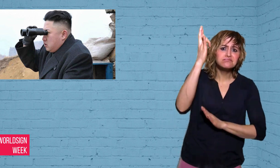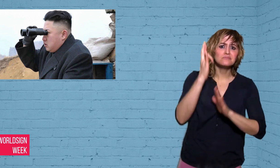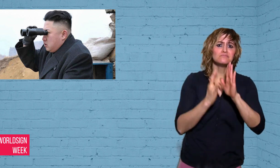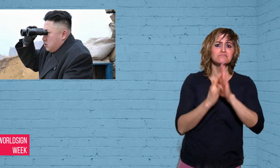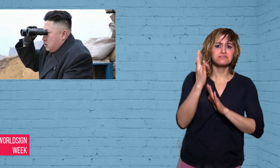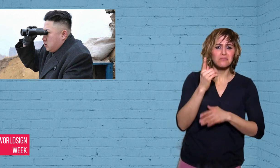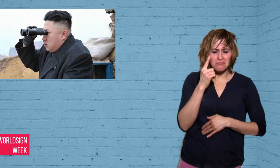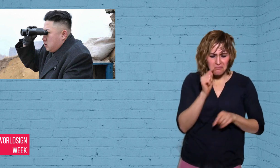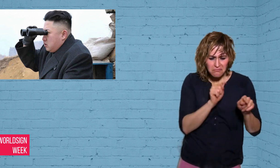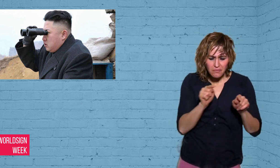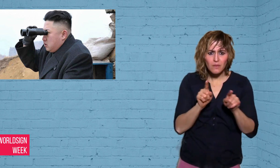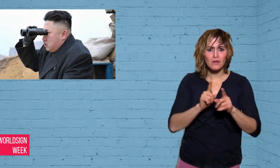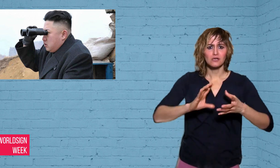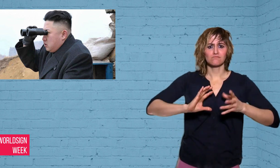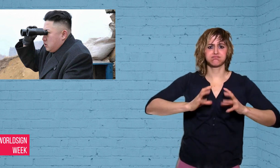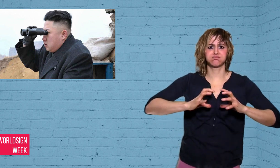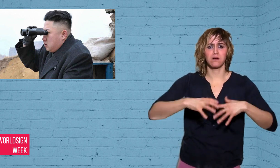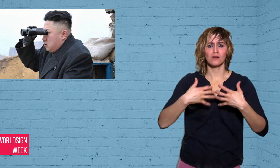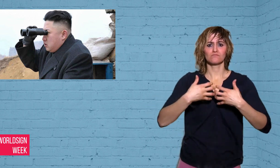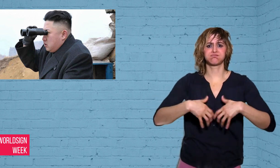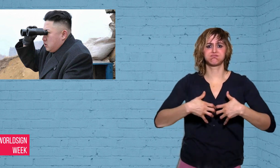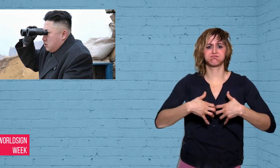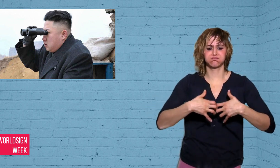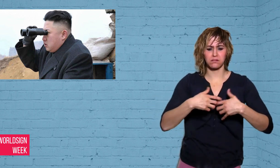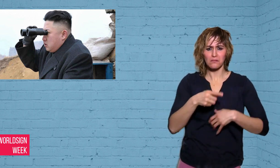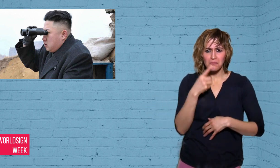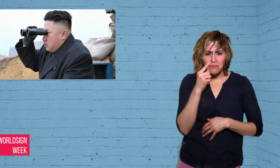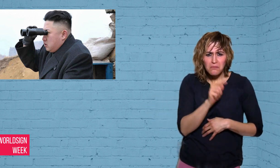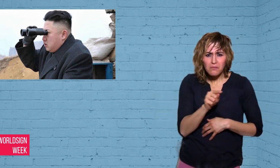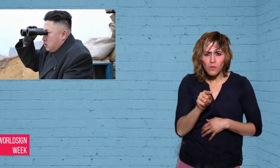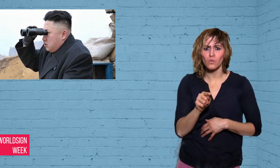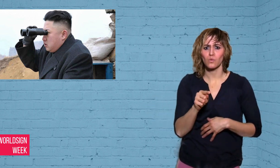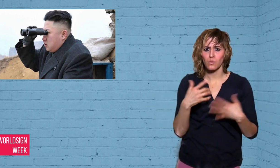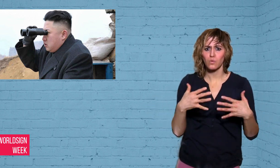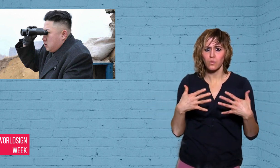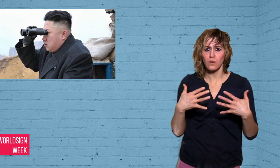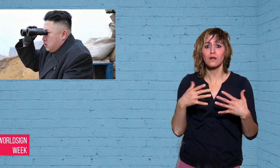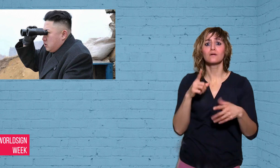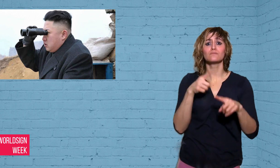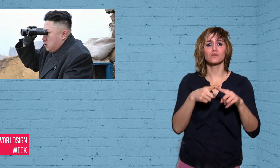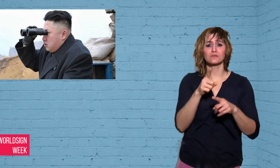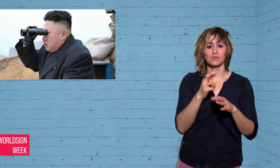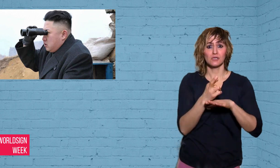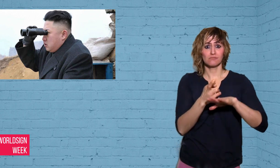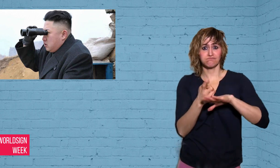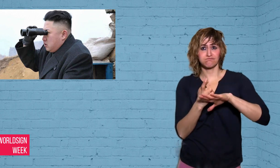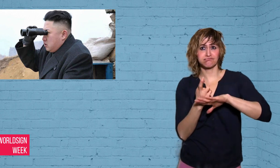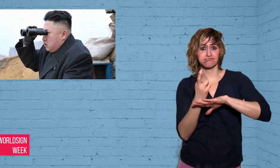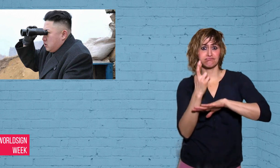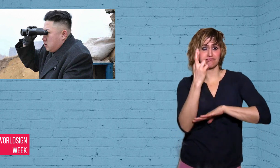could go high into the atmosphere.